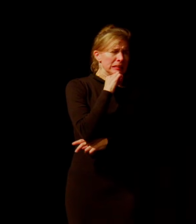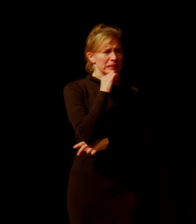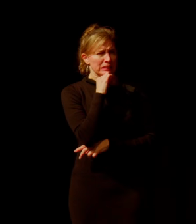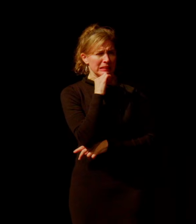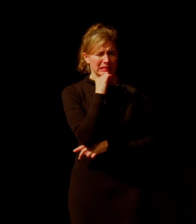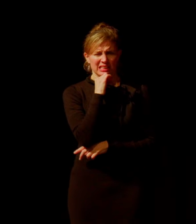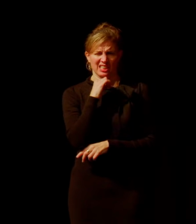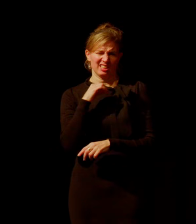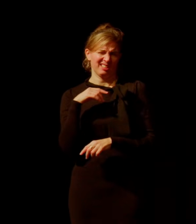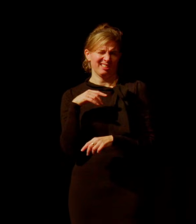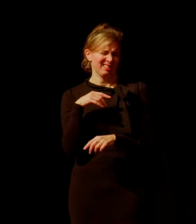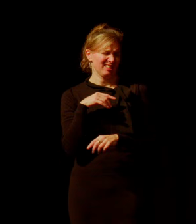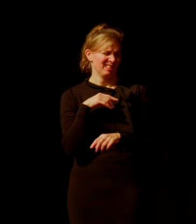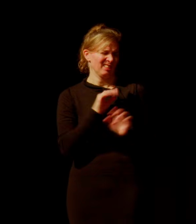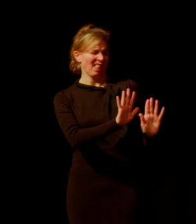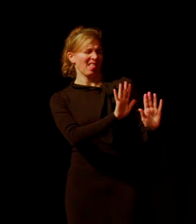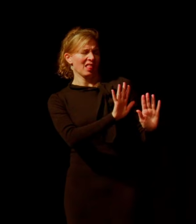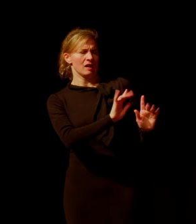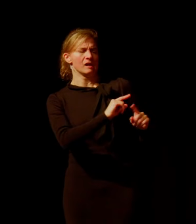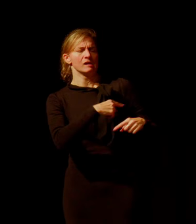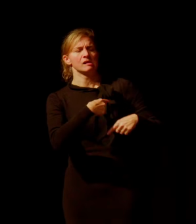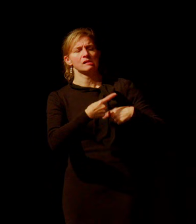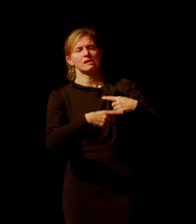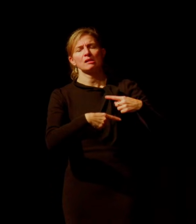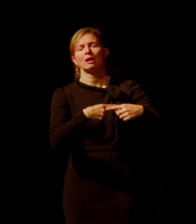While the surgery wasn’t easy, it was worth it,